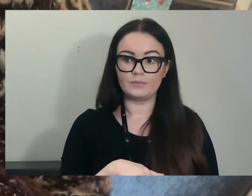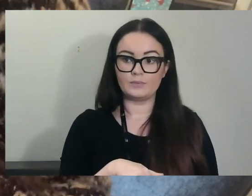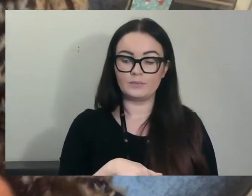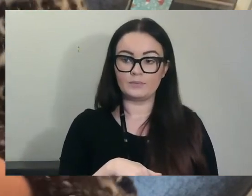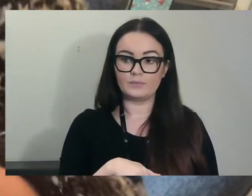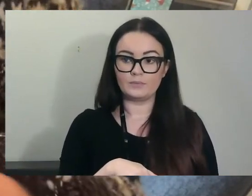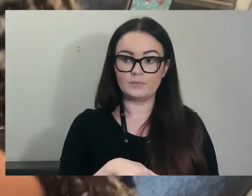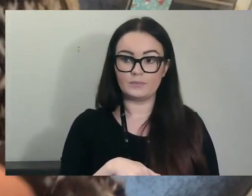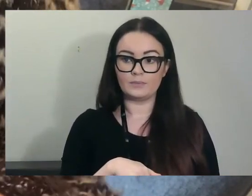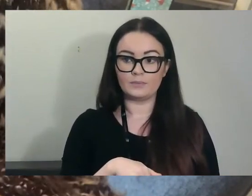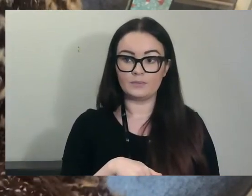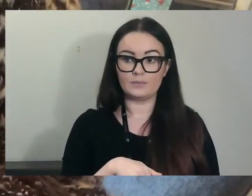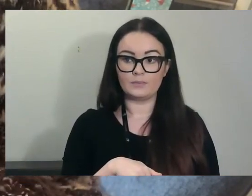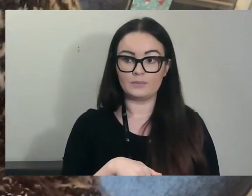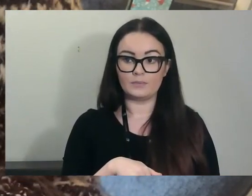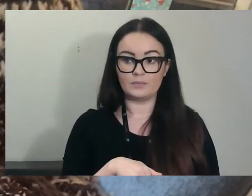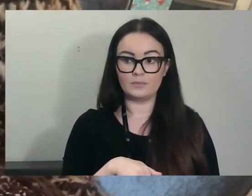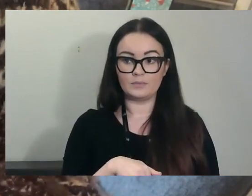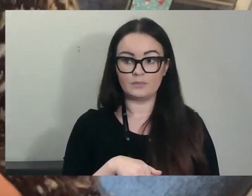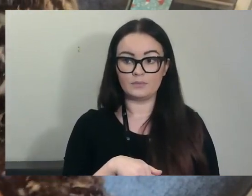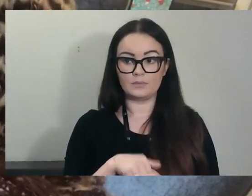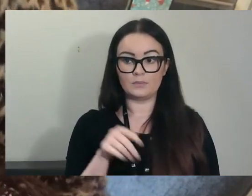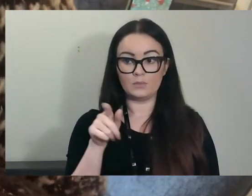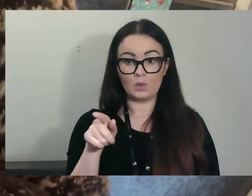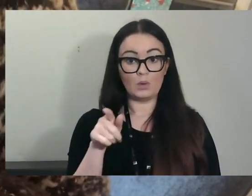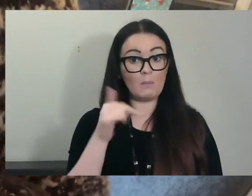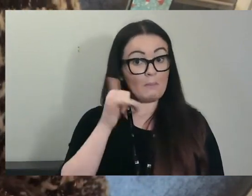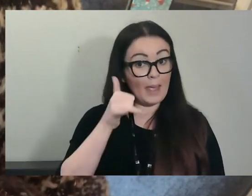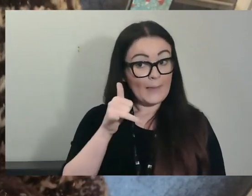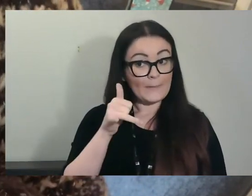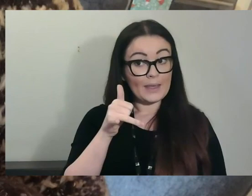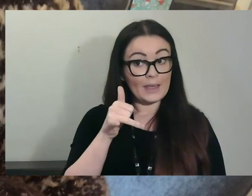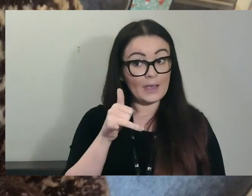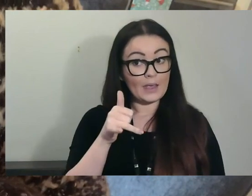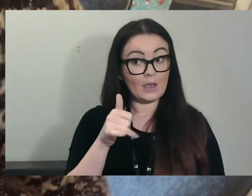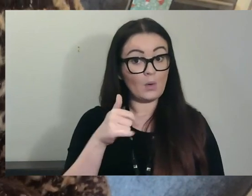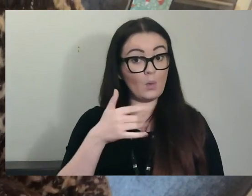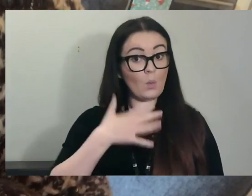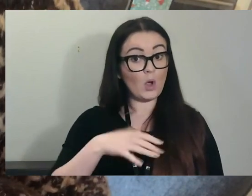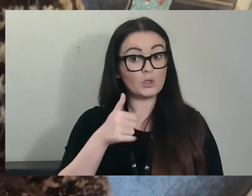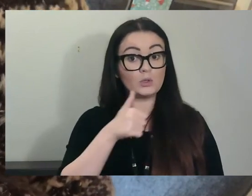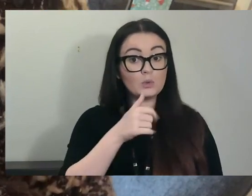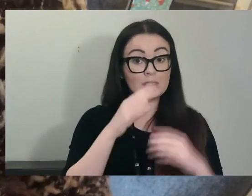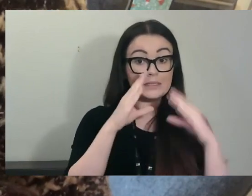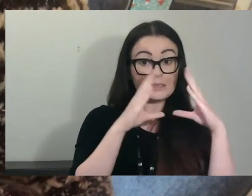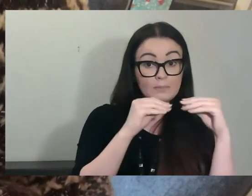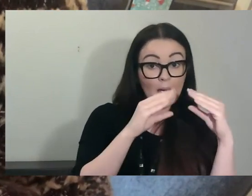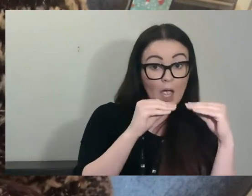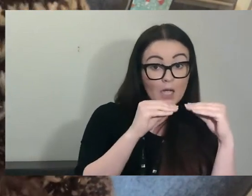on my potato and there are several ways you can do this. You might want to use a sponge